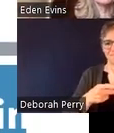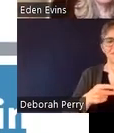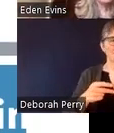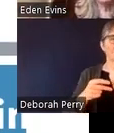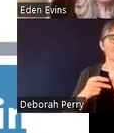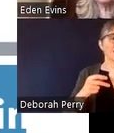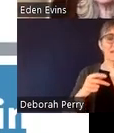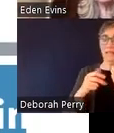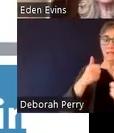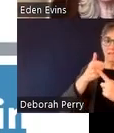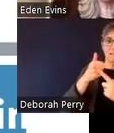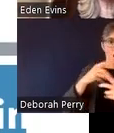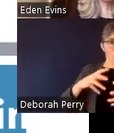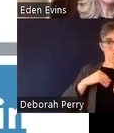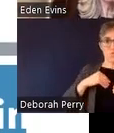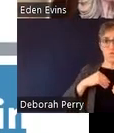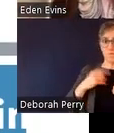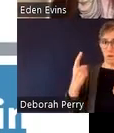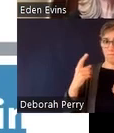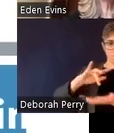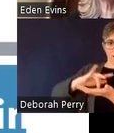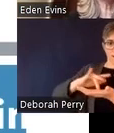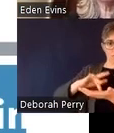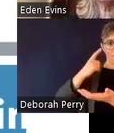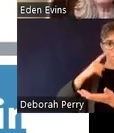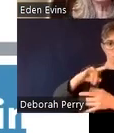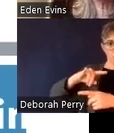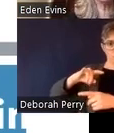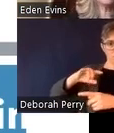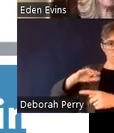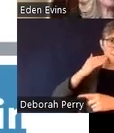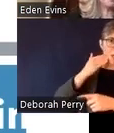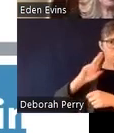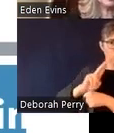for treatment of tobacco use disorder but it excluded the largest group of smokers